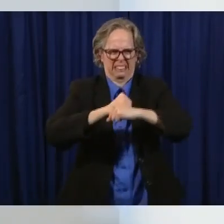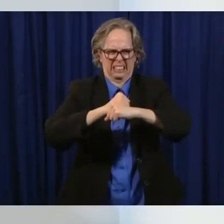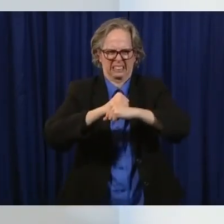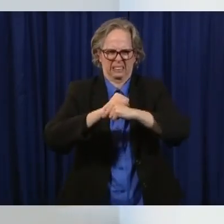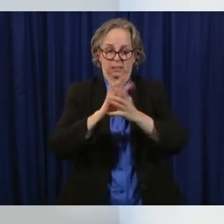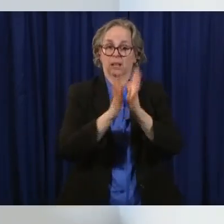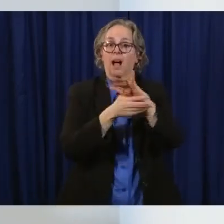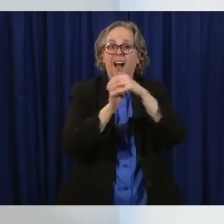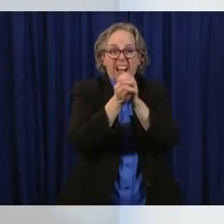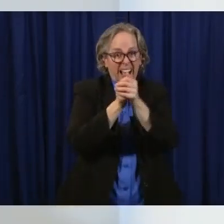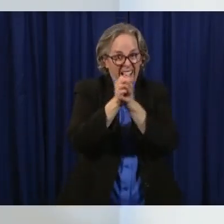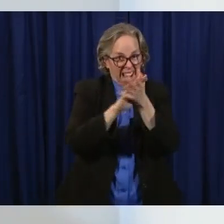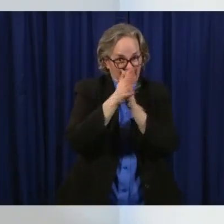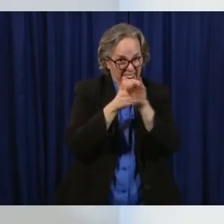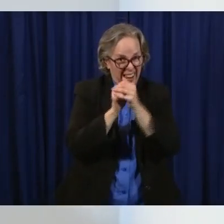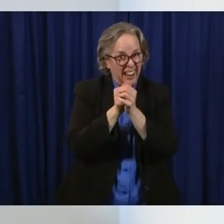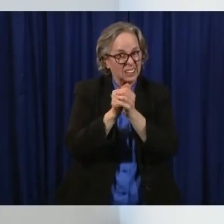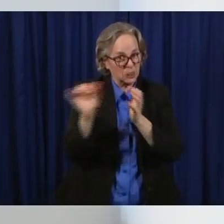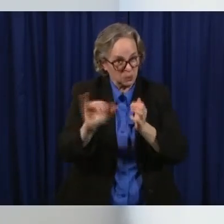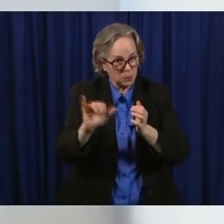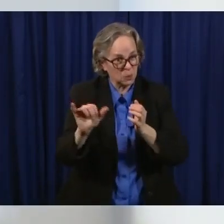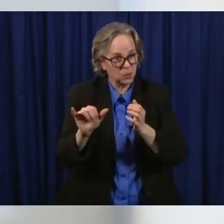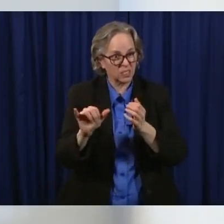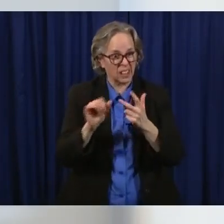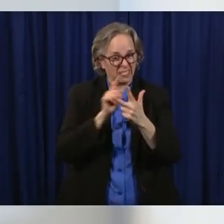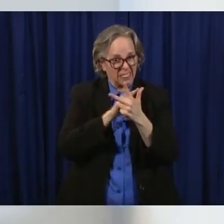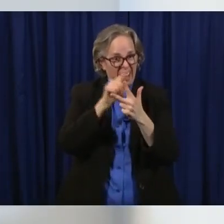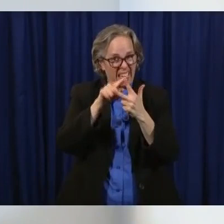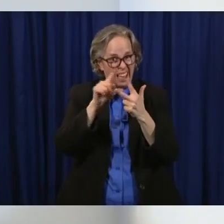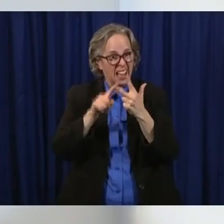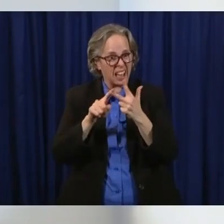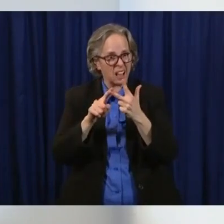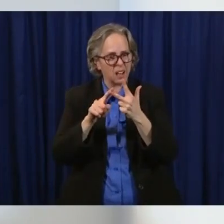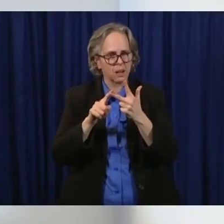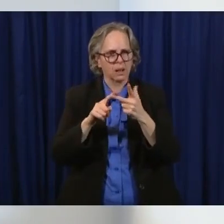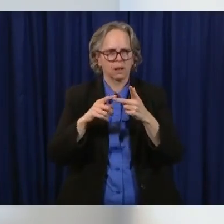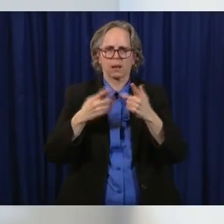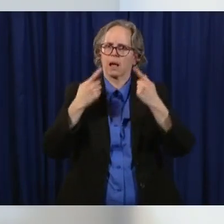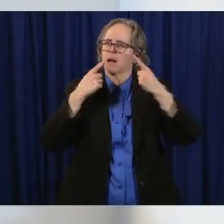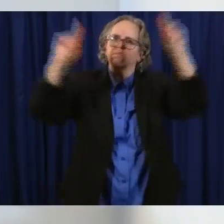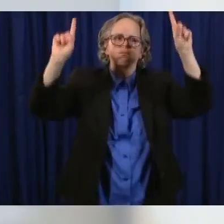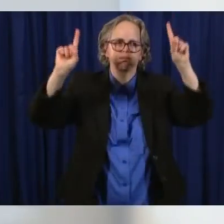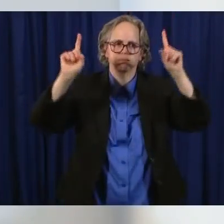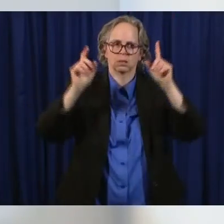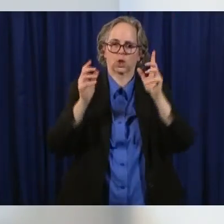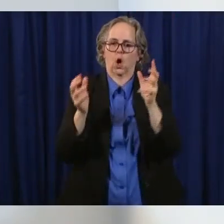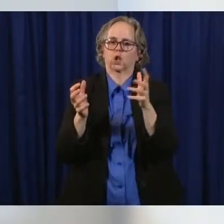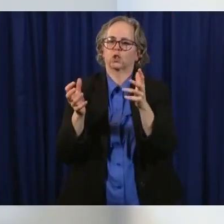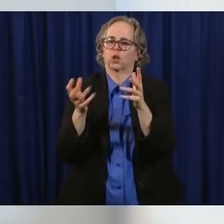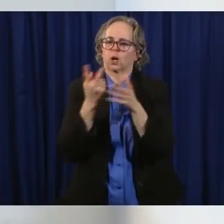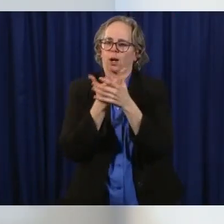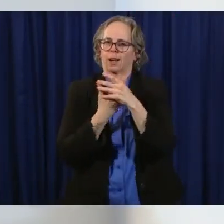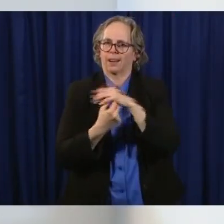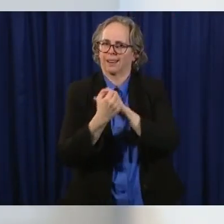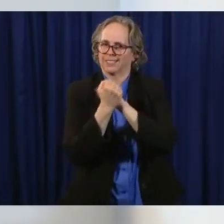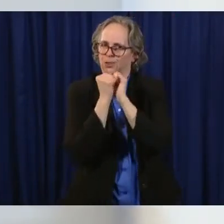AND MASKING. MEANING YOU WANT TO KEEP THE SIX FEET APART, WE WANT TO DISINFECT BY WASHING OUR HANDS